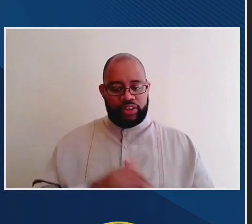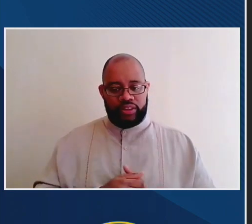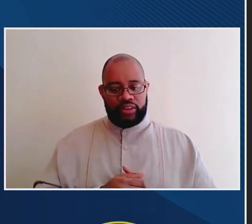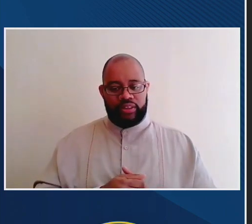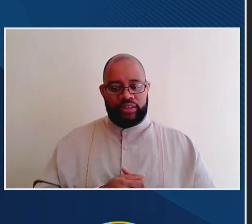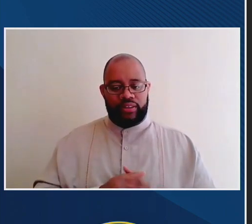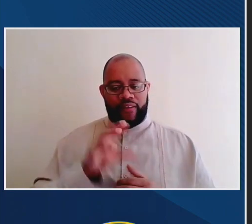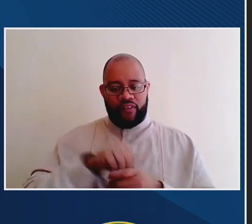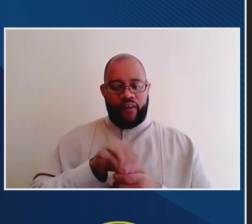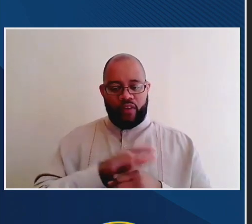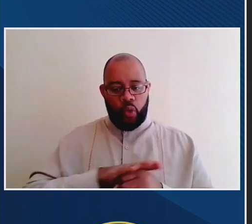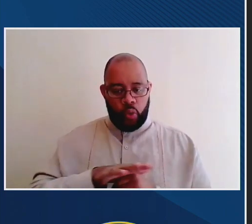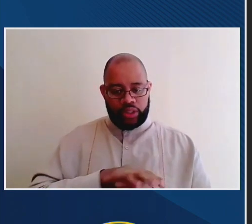nationally in civil rights advocacy.